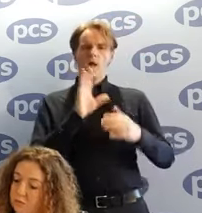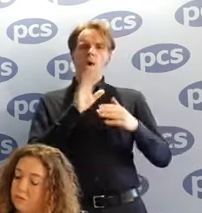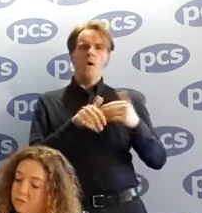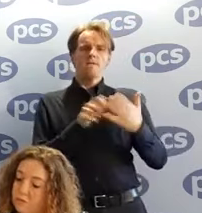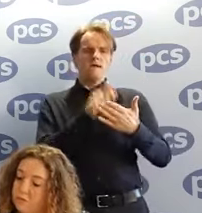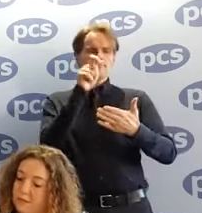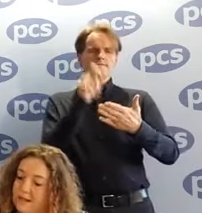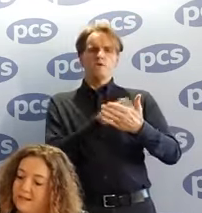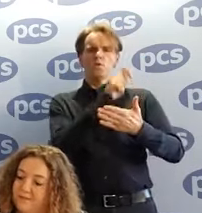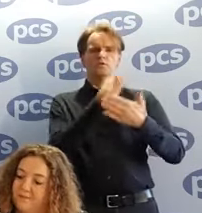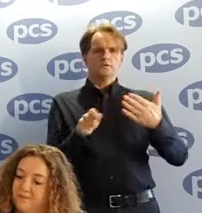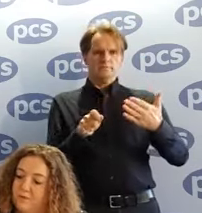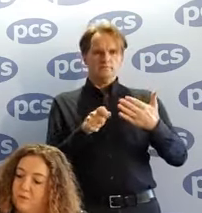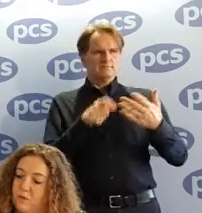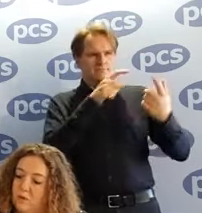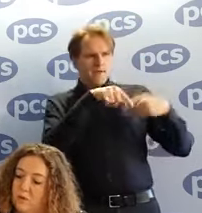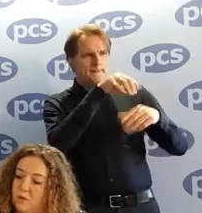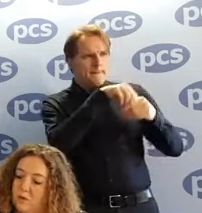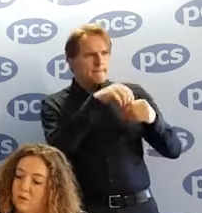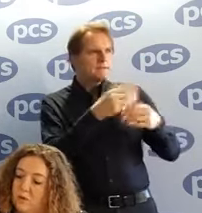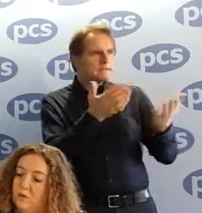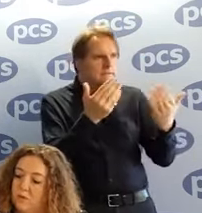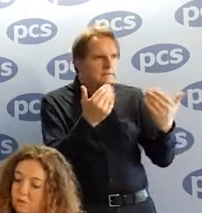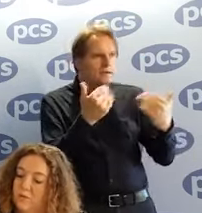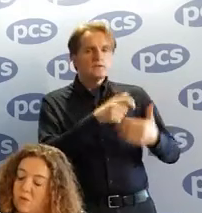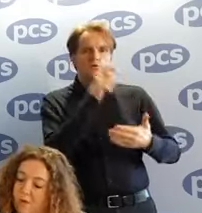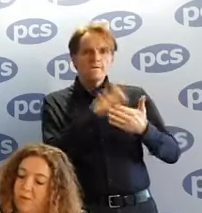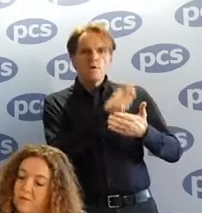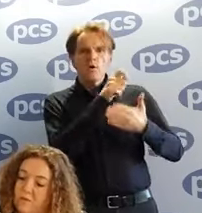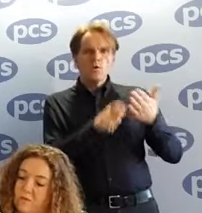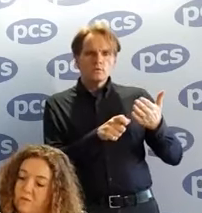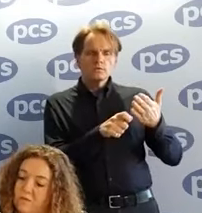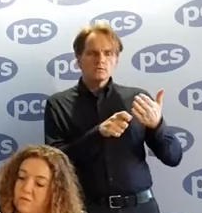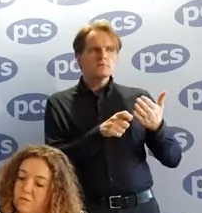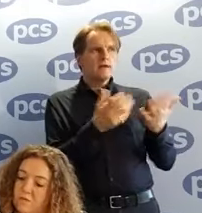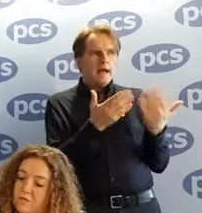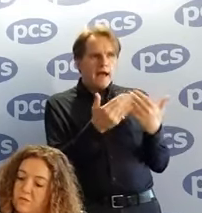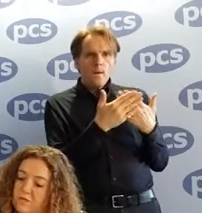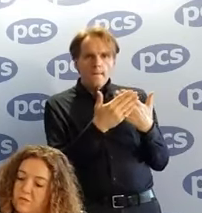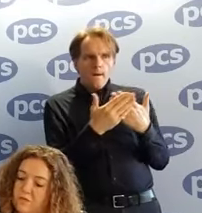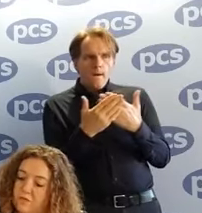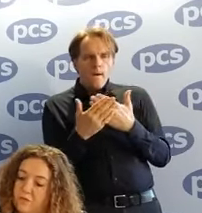vote out in DWP, but it also links to I think some wider questions, so one